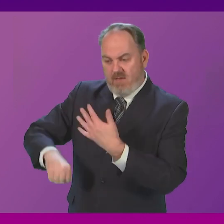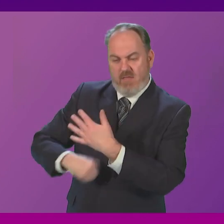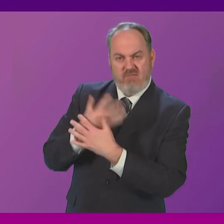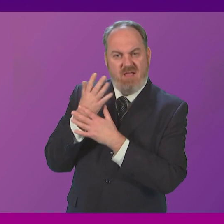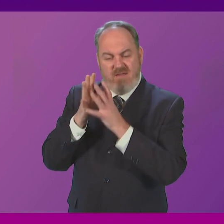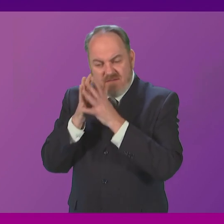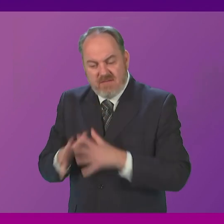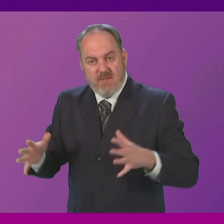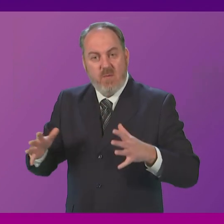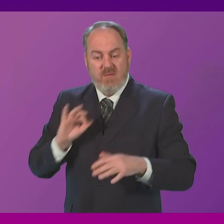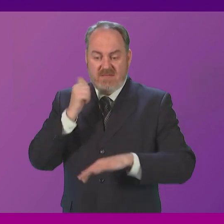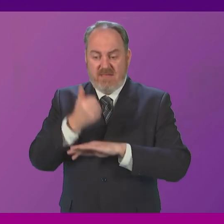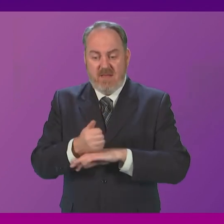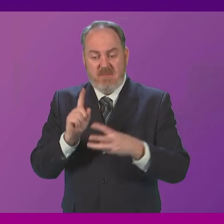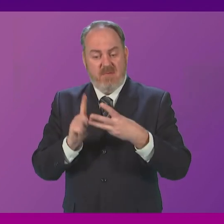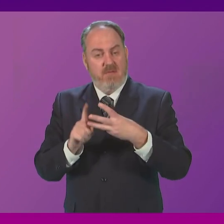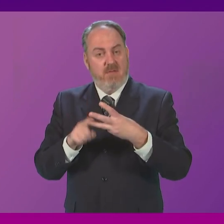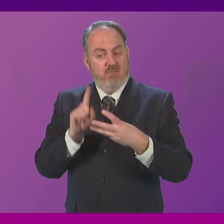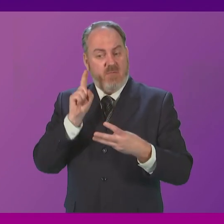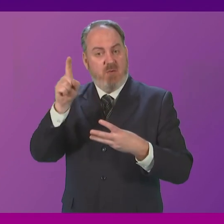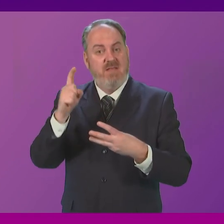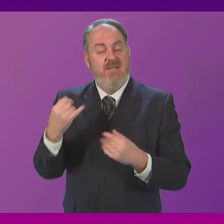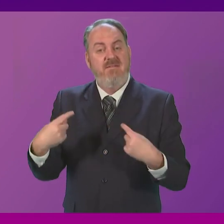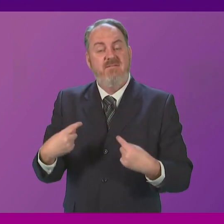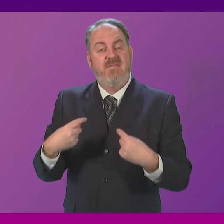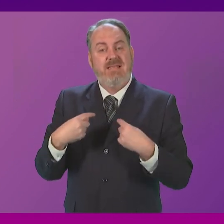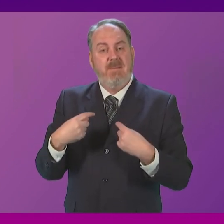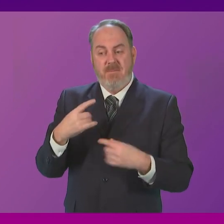victims law that will ensure that we place the justice system on the side of victims